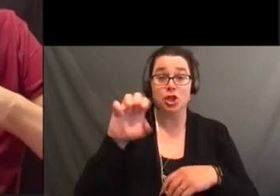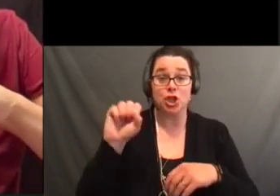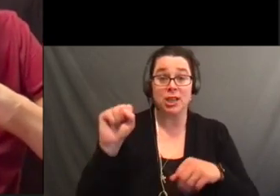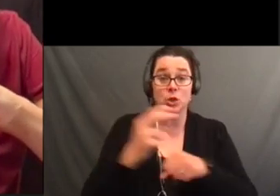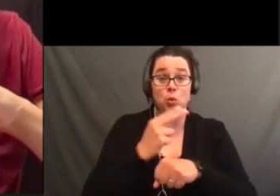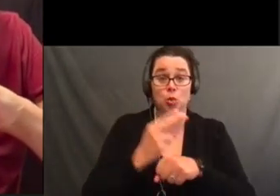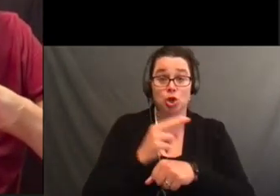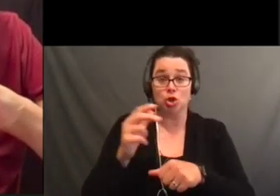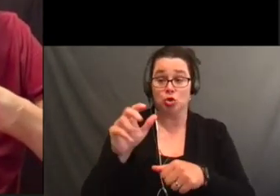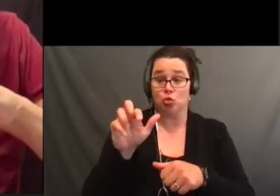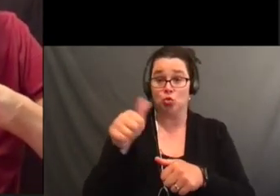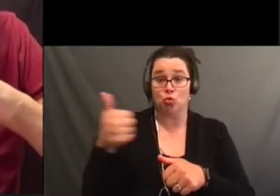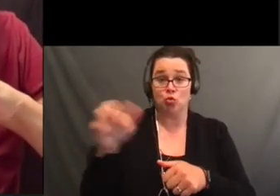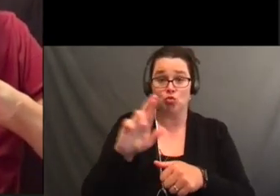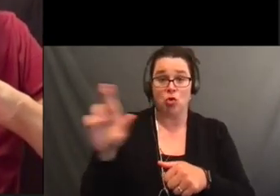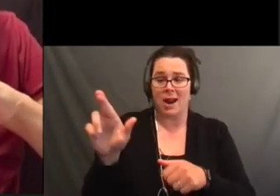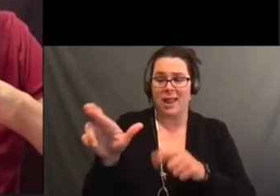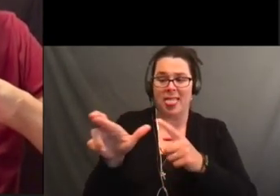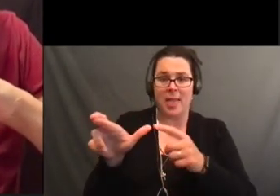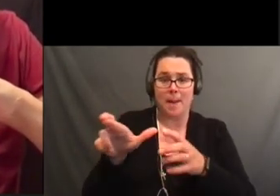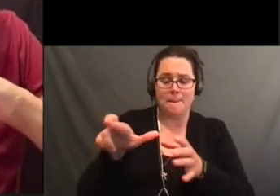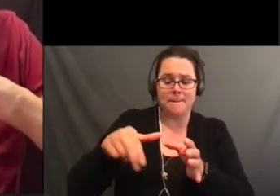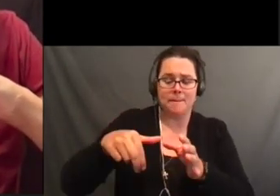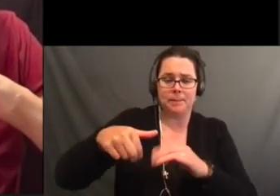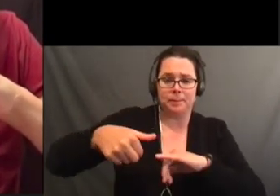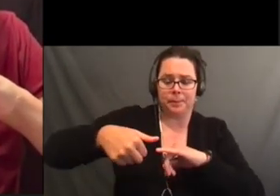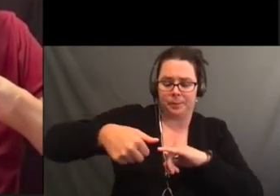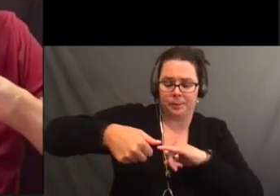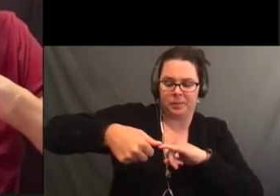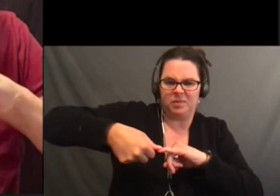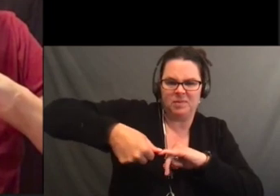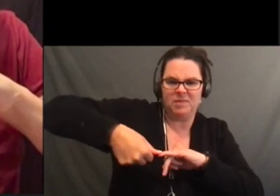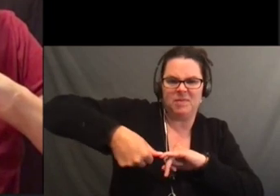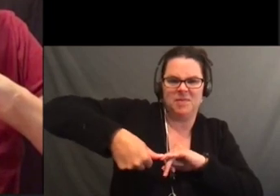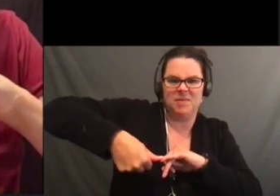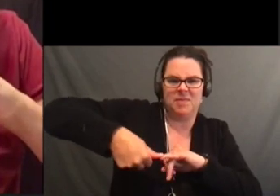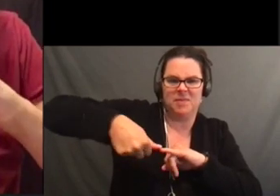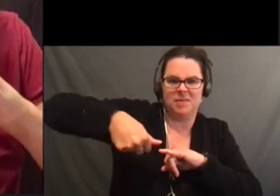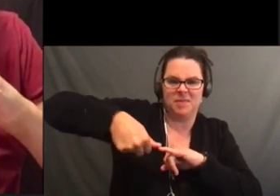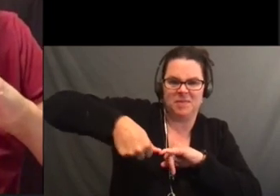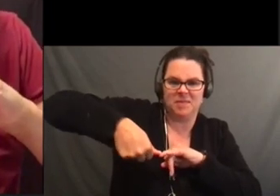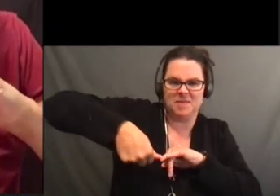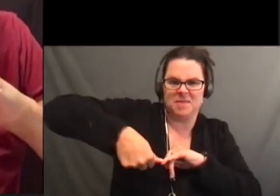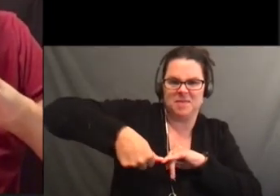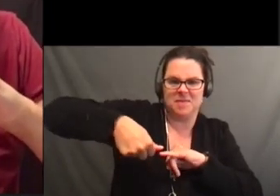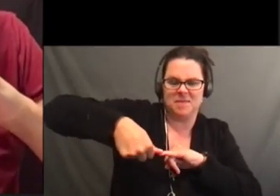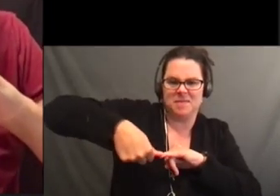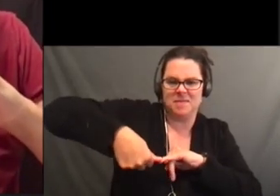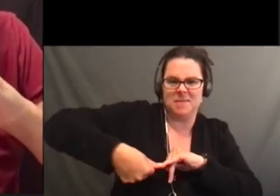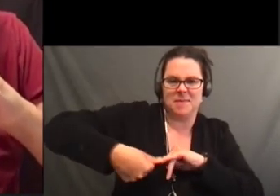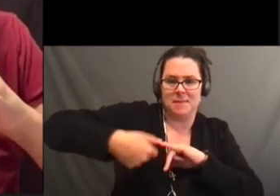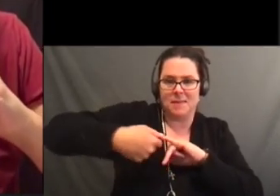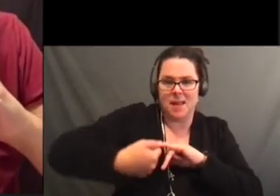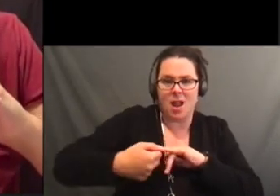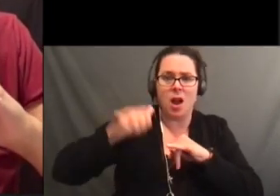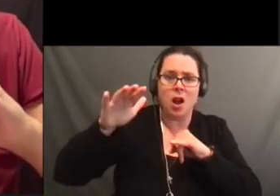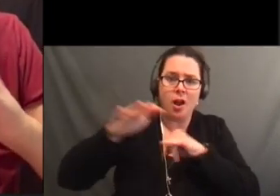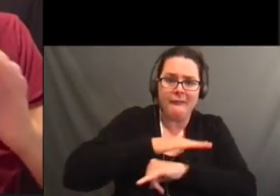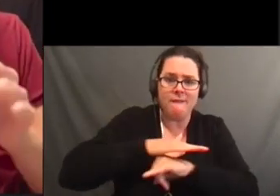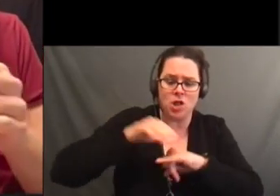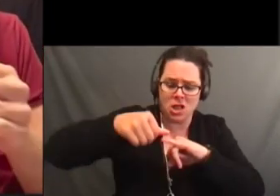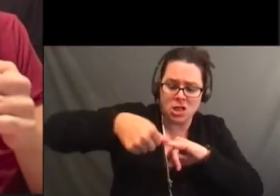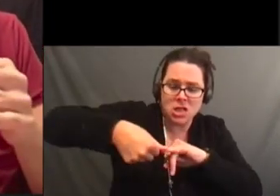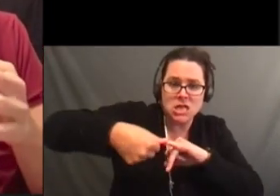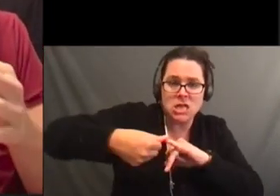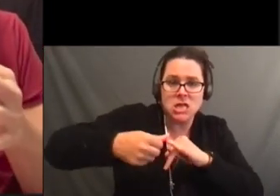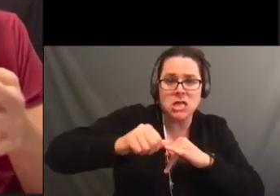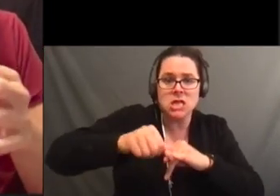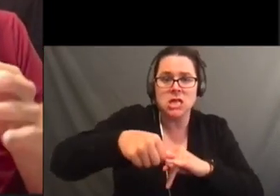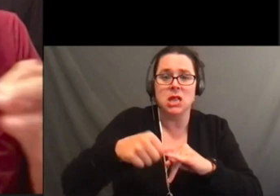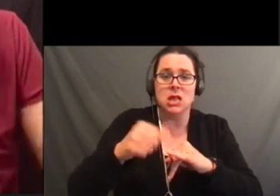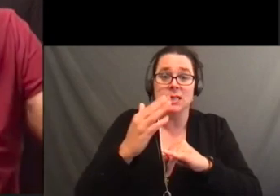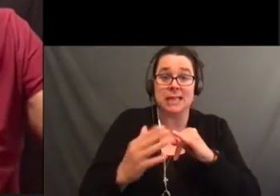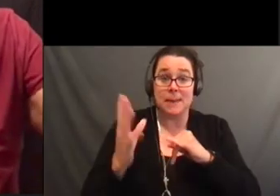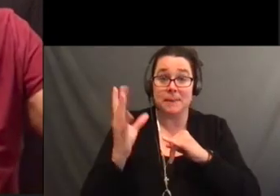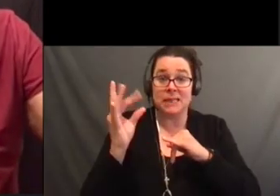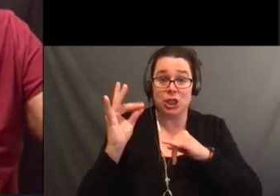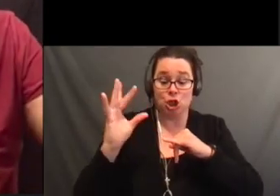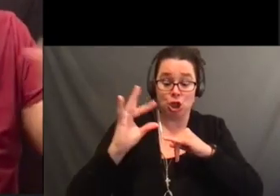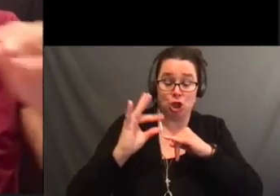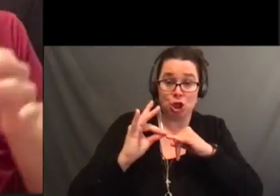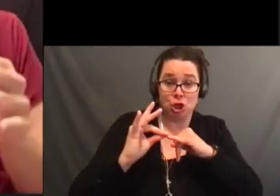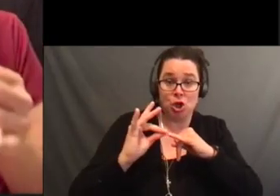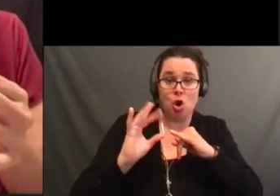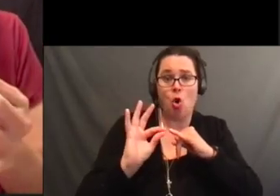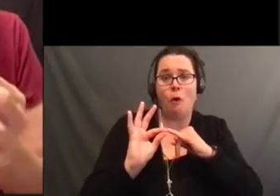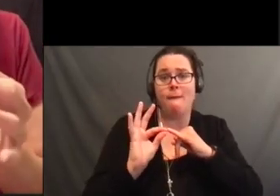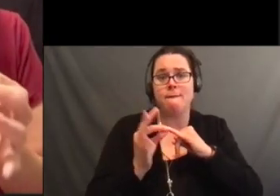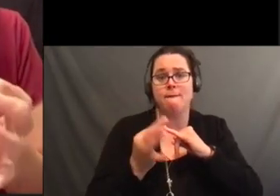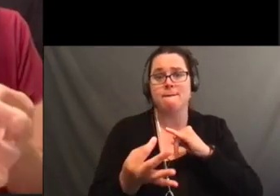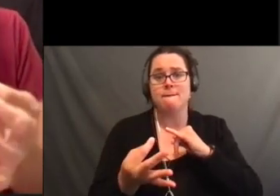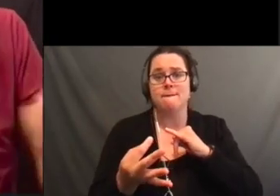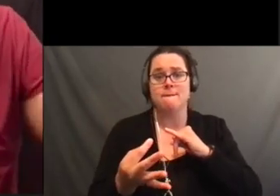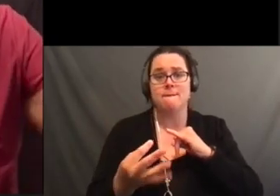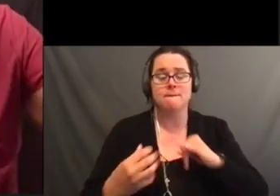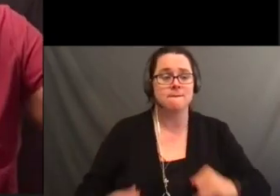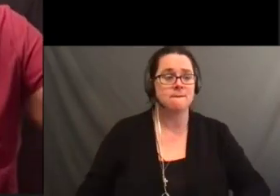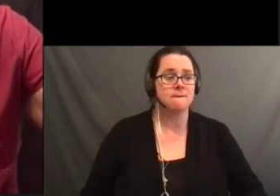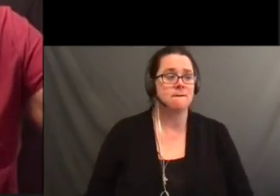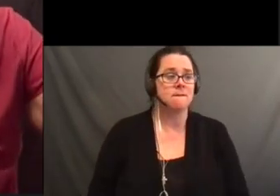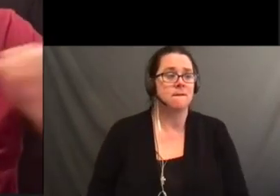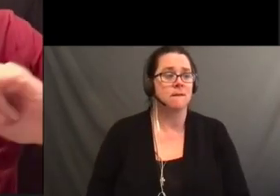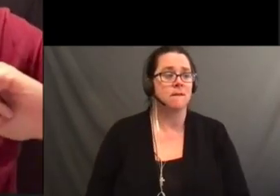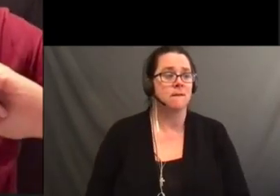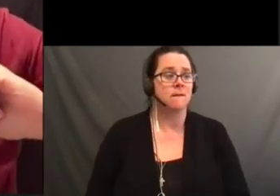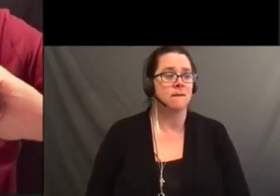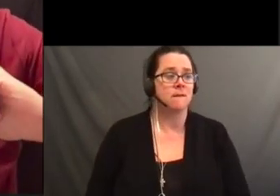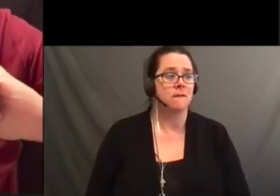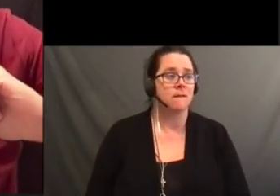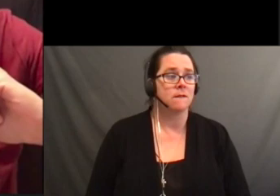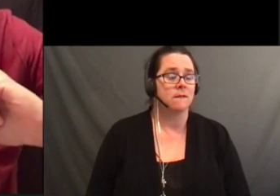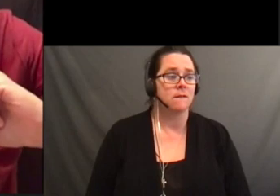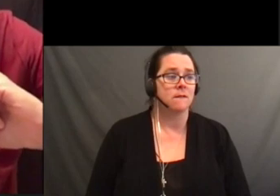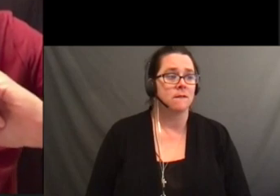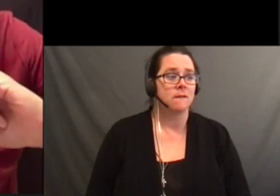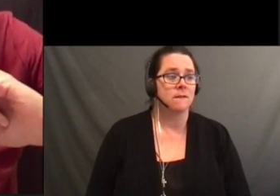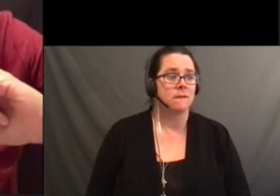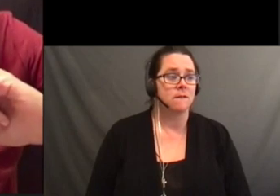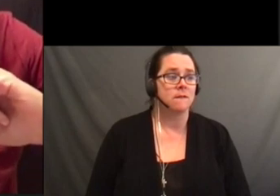I have a file here.